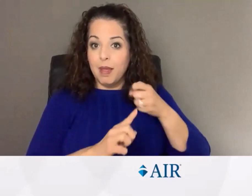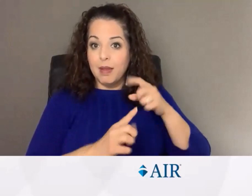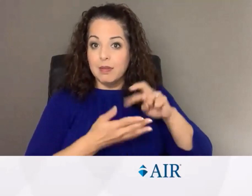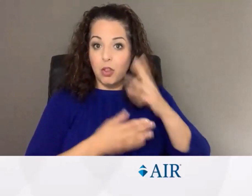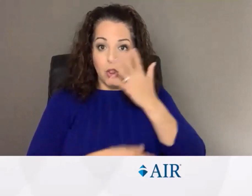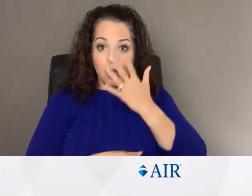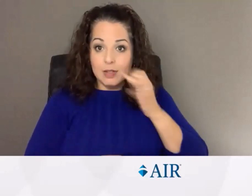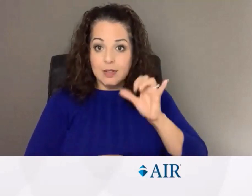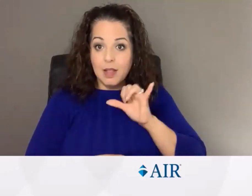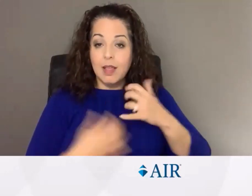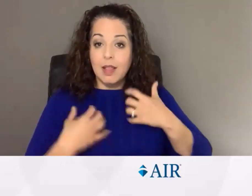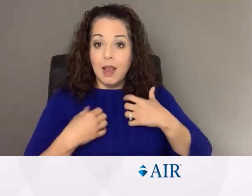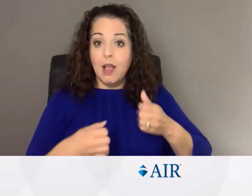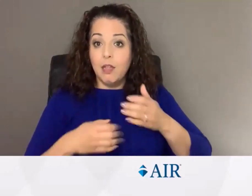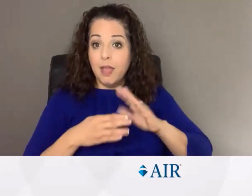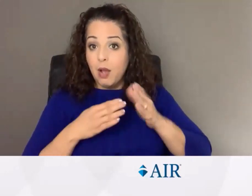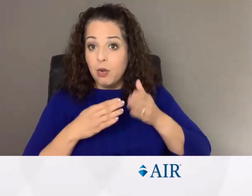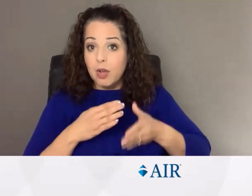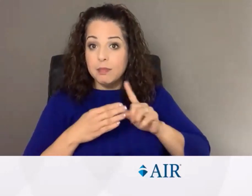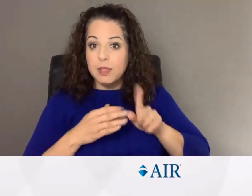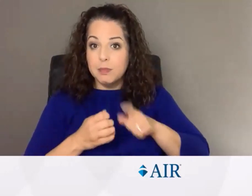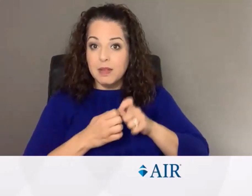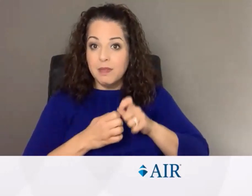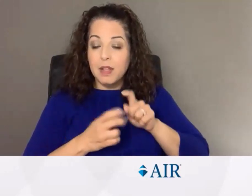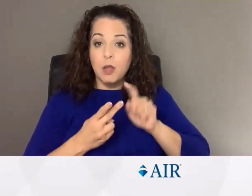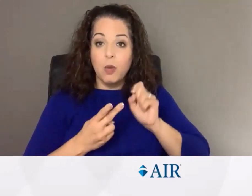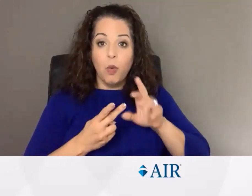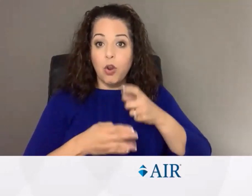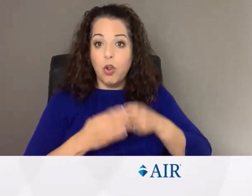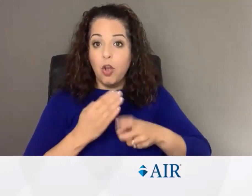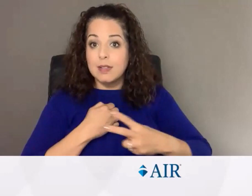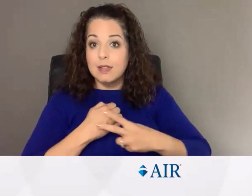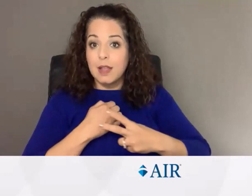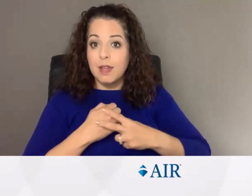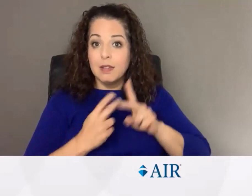specifically or most likely cost savings is one of the best ways